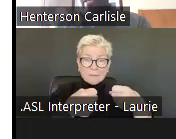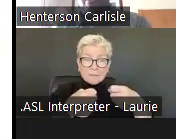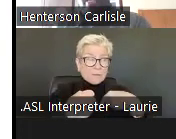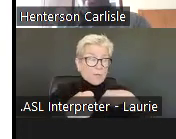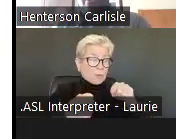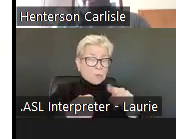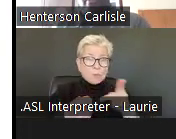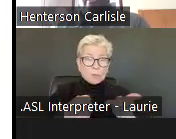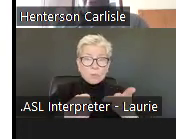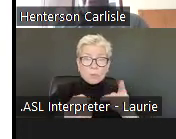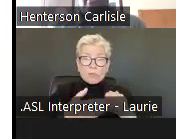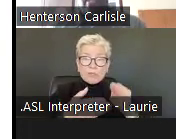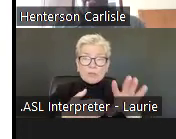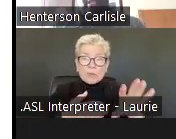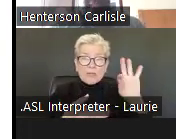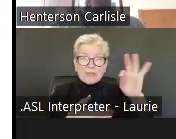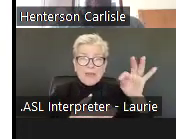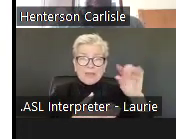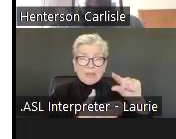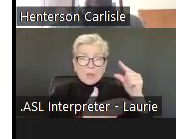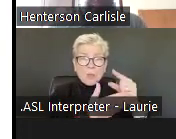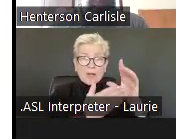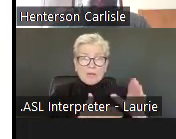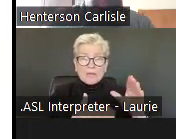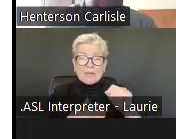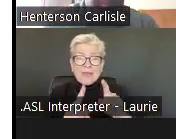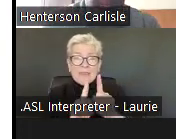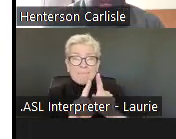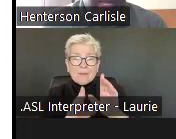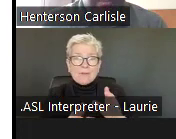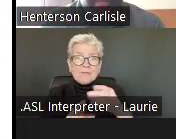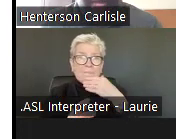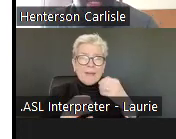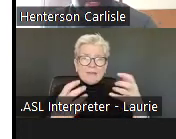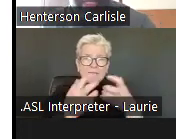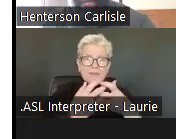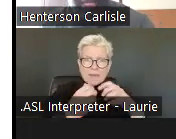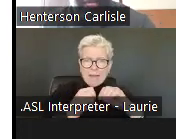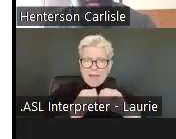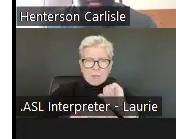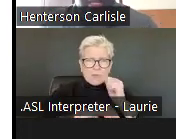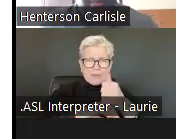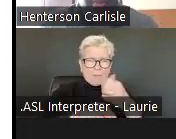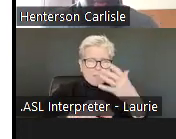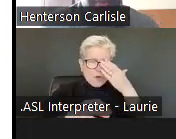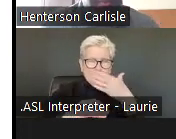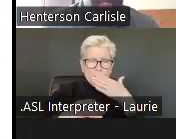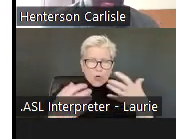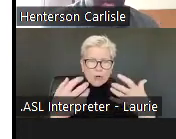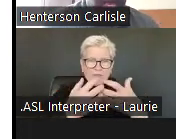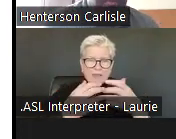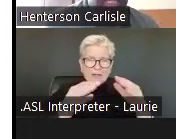your mentors so that you can get a best fit? Some ideas again, link crew, check